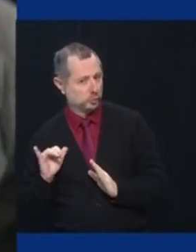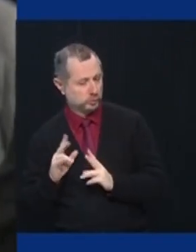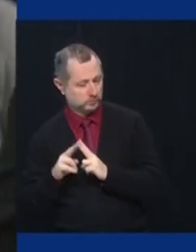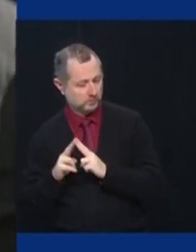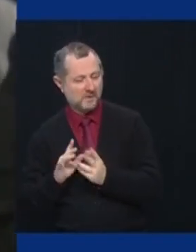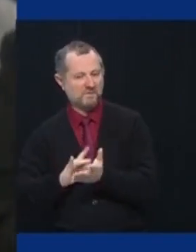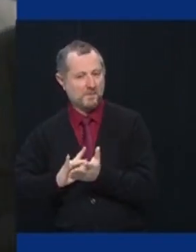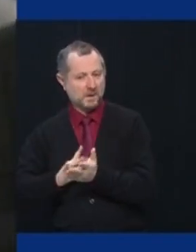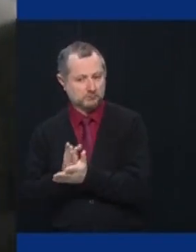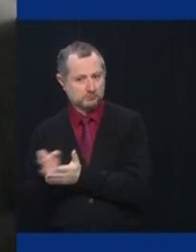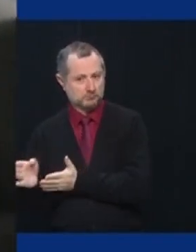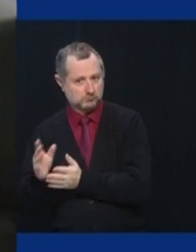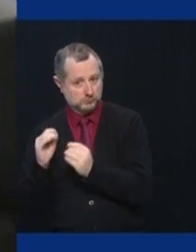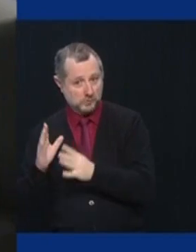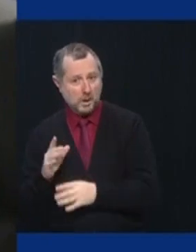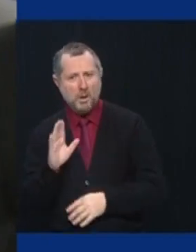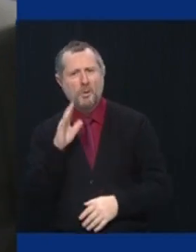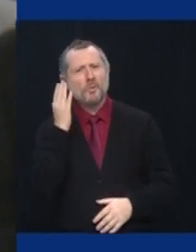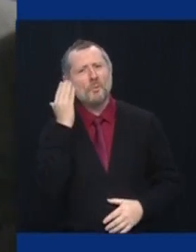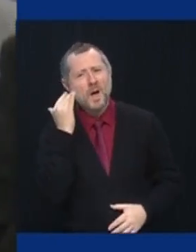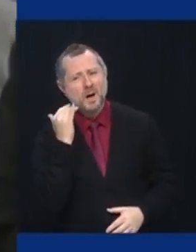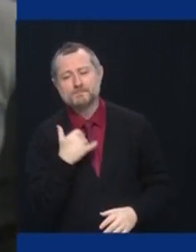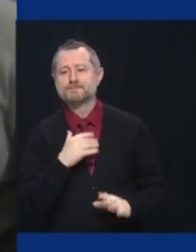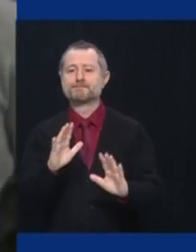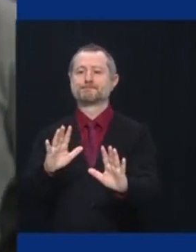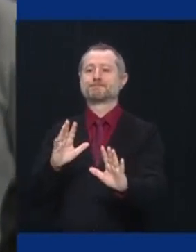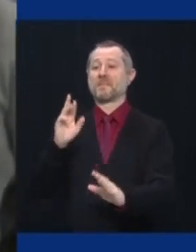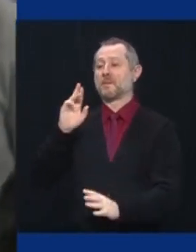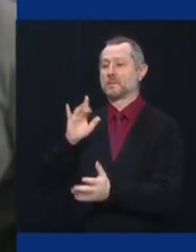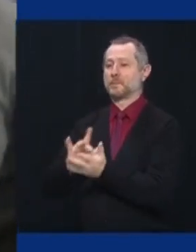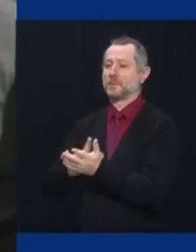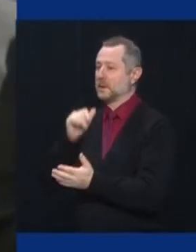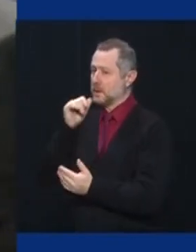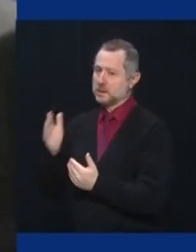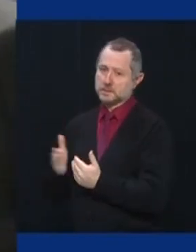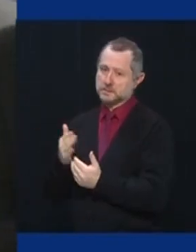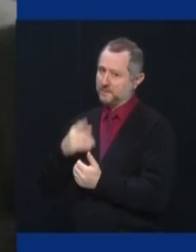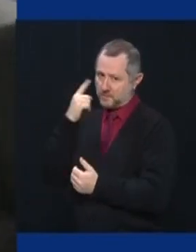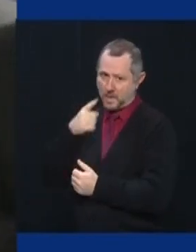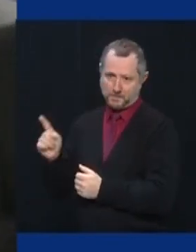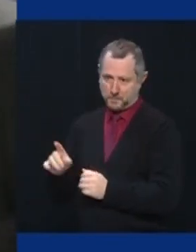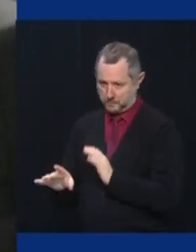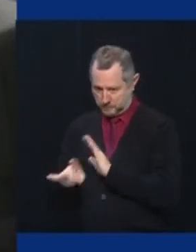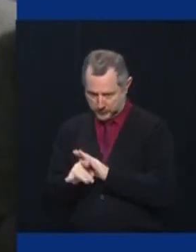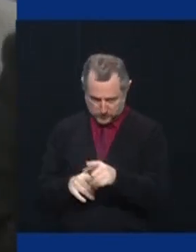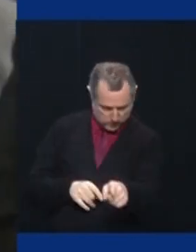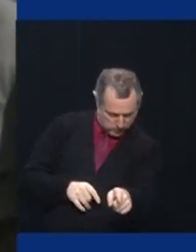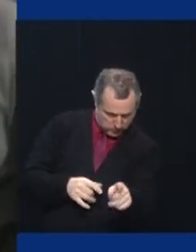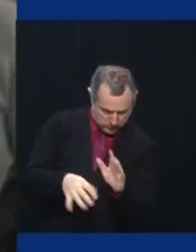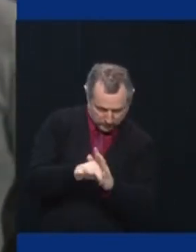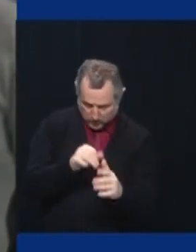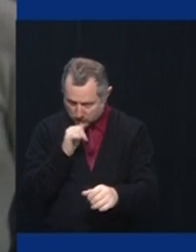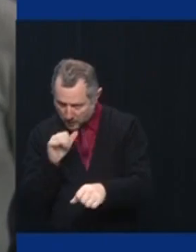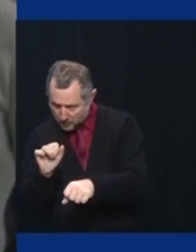DOING 60 PLUS AND TEACHERS. 60 PLUS AND TEACHERS. WHY? BECAUSE THE PHARMACIES, IT'S NOT